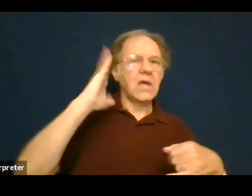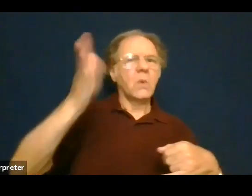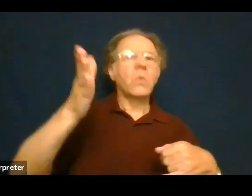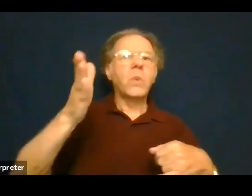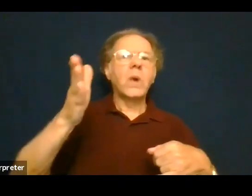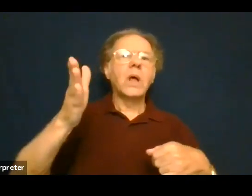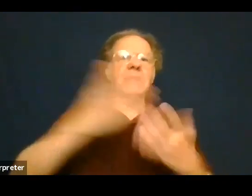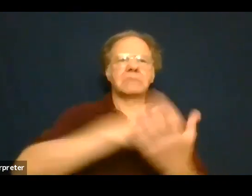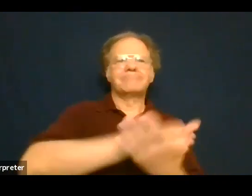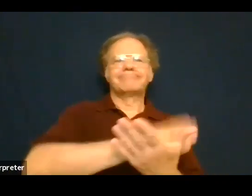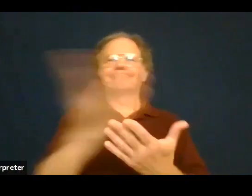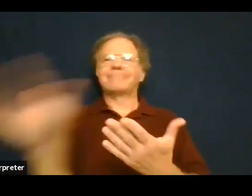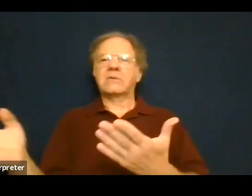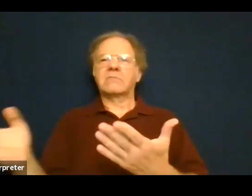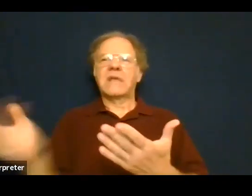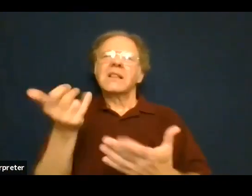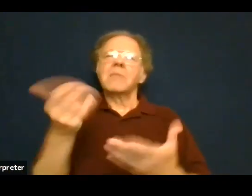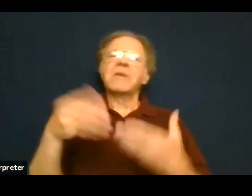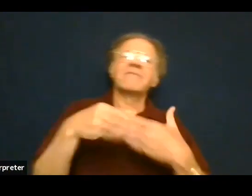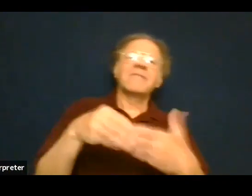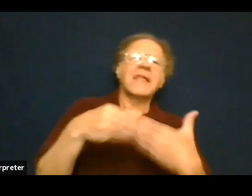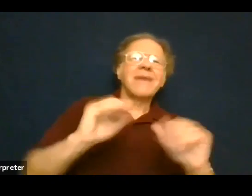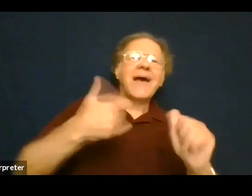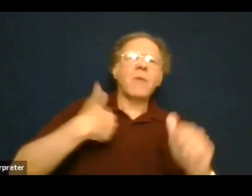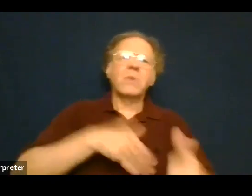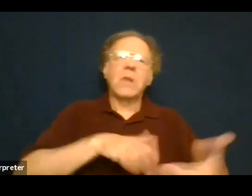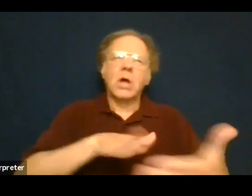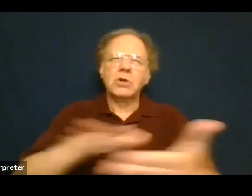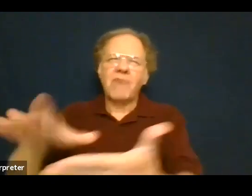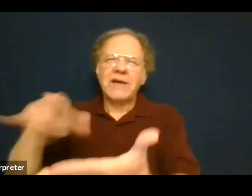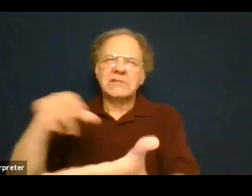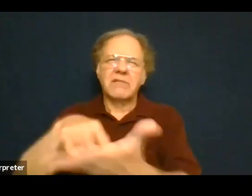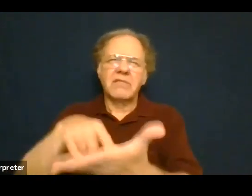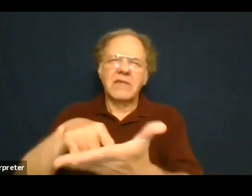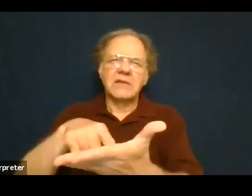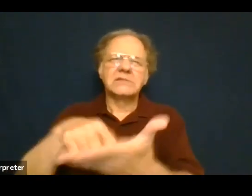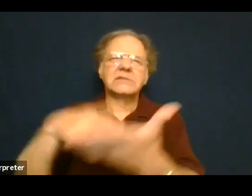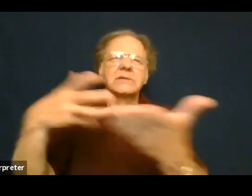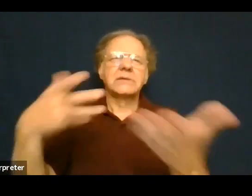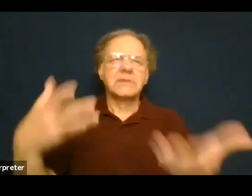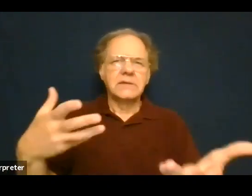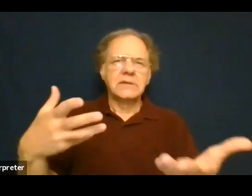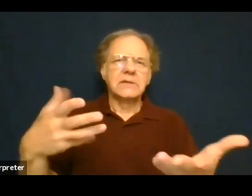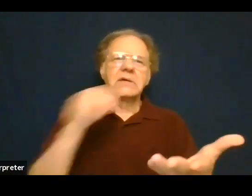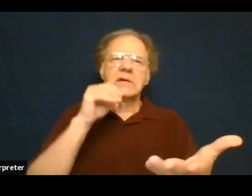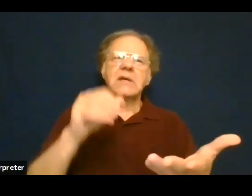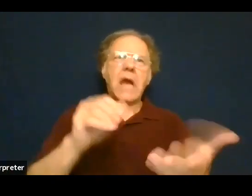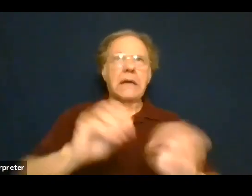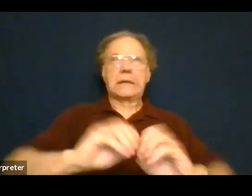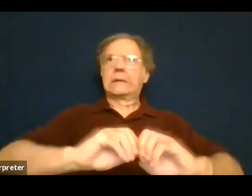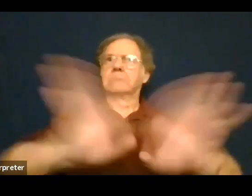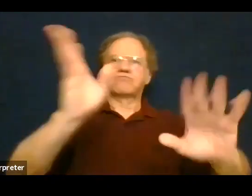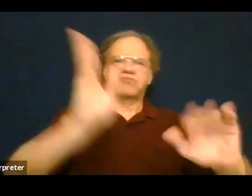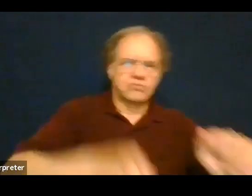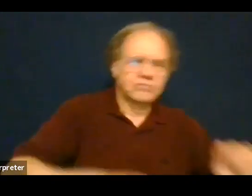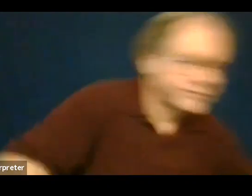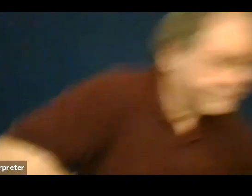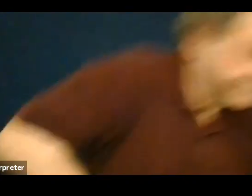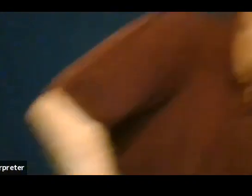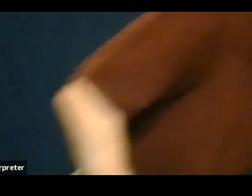fluid in how we're going to be addressing this, and that's not going to be so bend and clear cut. And actually, that leads right into one